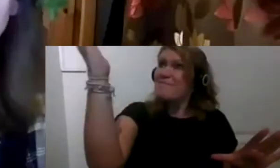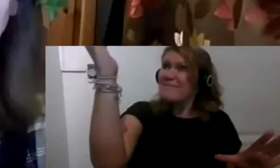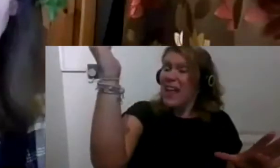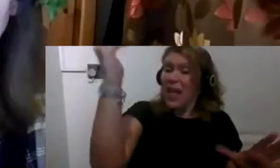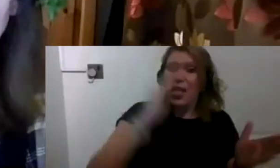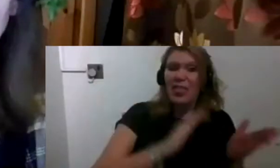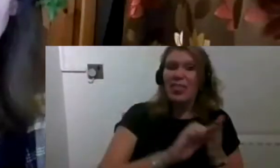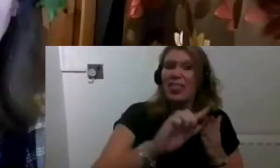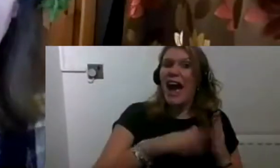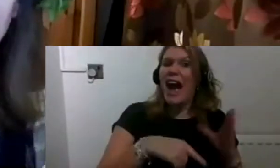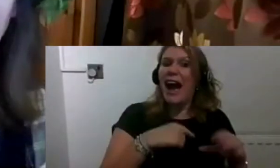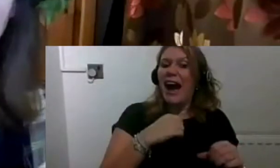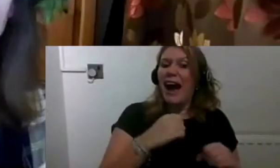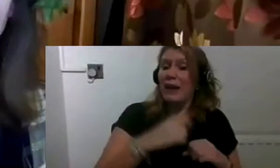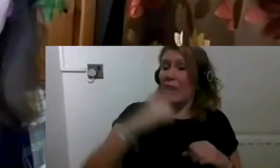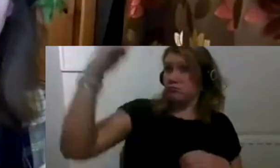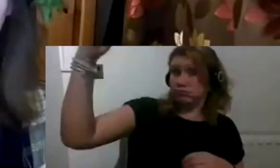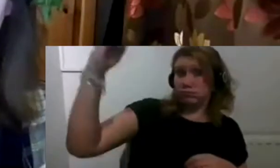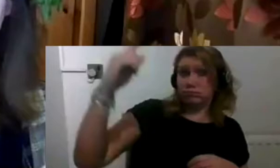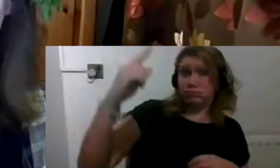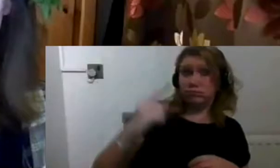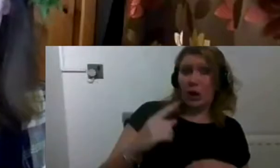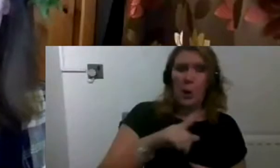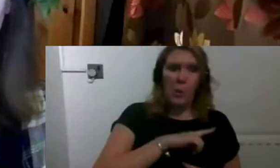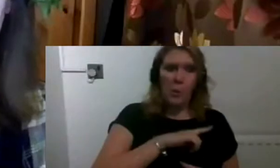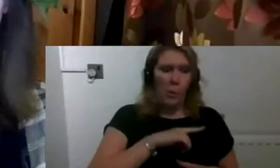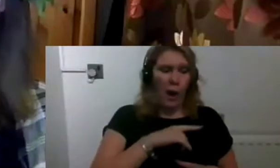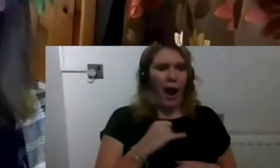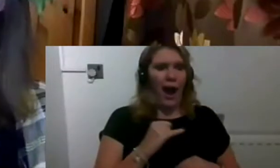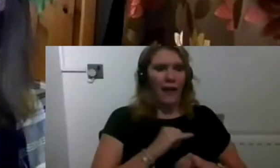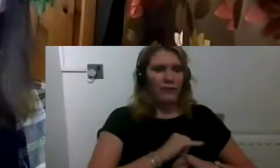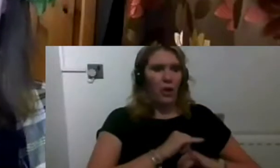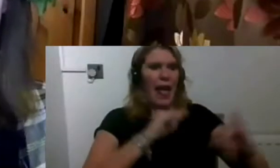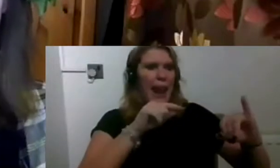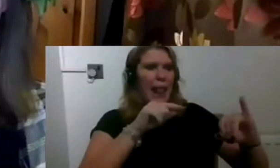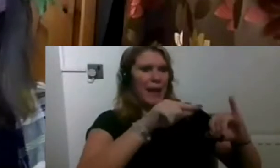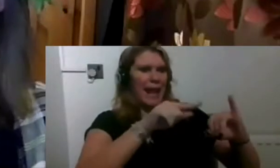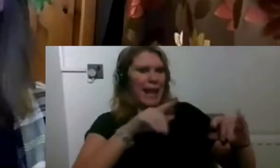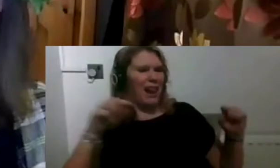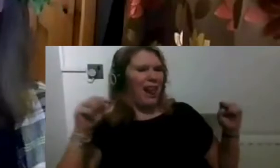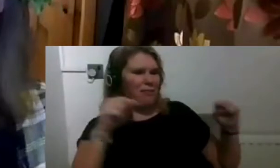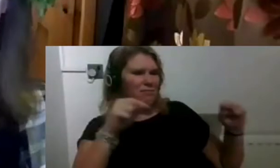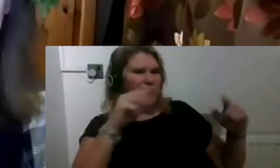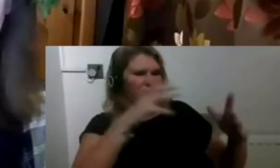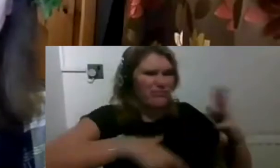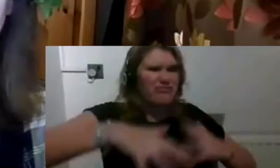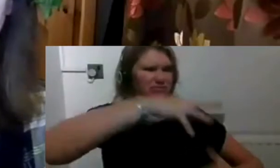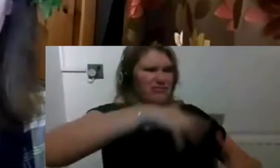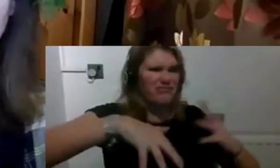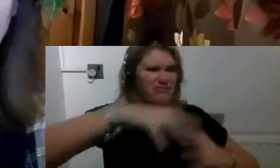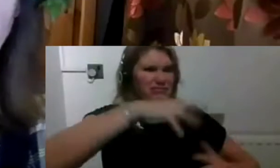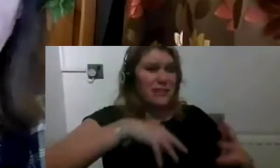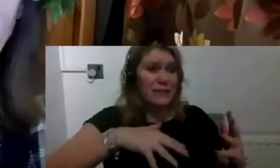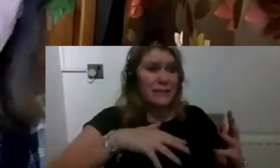Hagtessa to cause havoc amongst the enemy and convince your own warriors you were